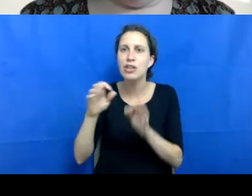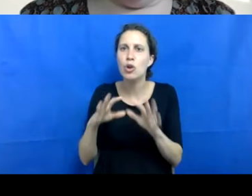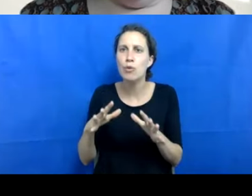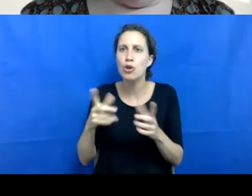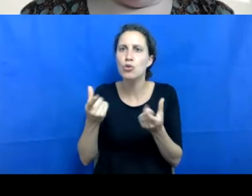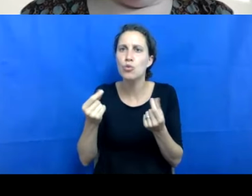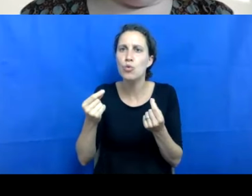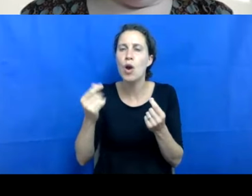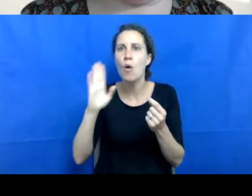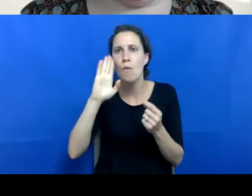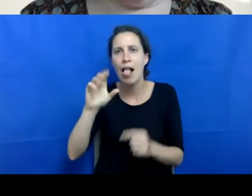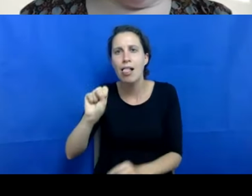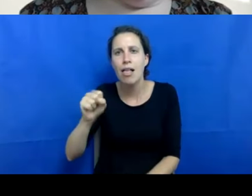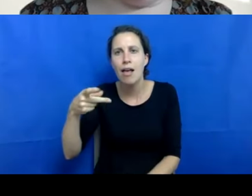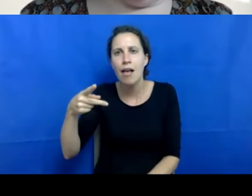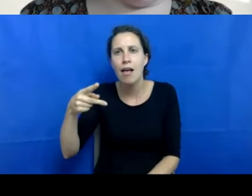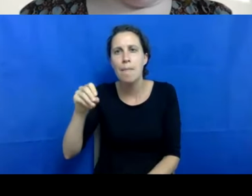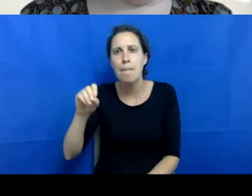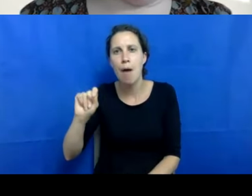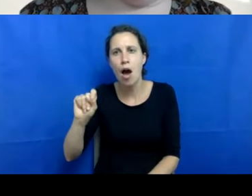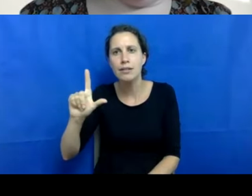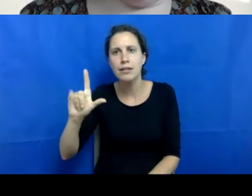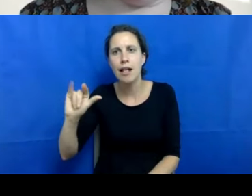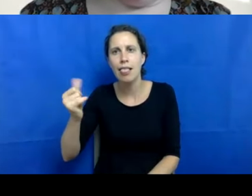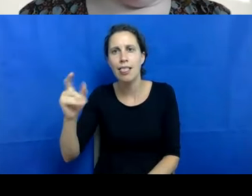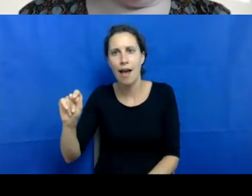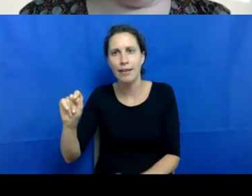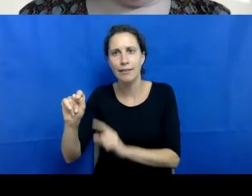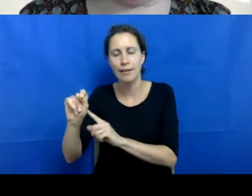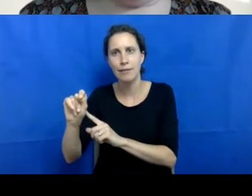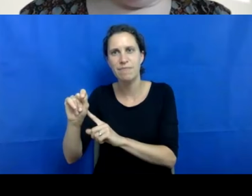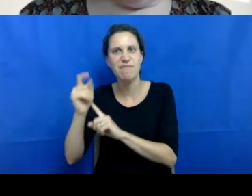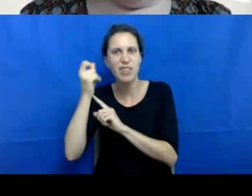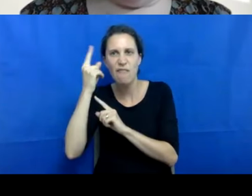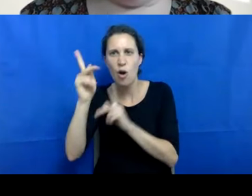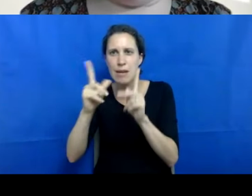Now for participants on some mobile devices, they may only see the ASL interpreter.